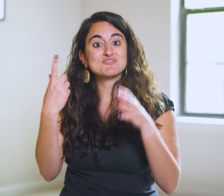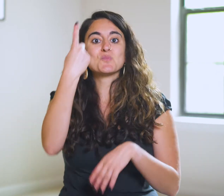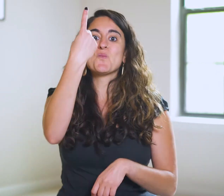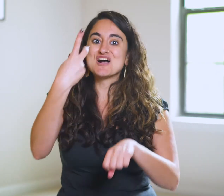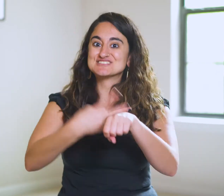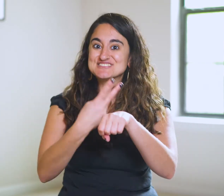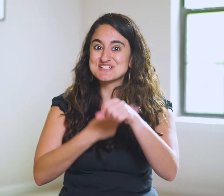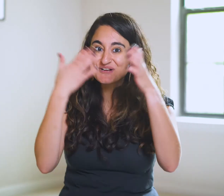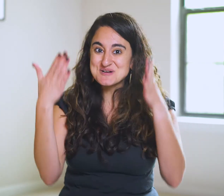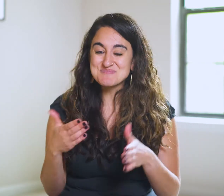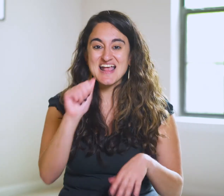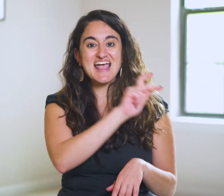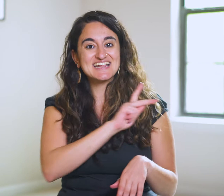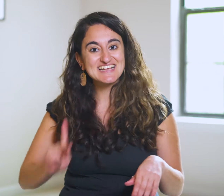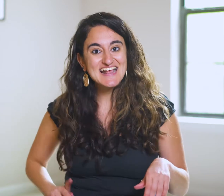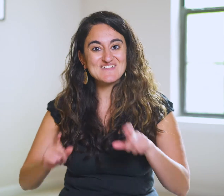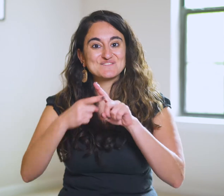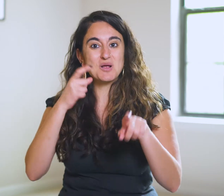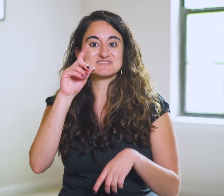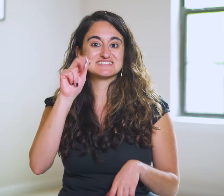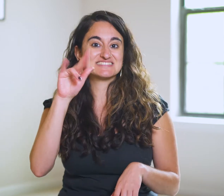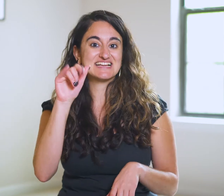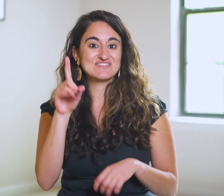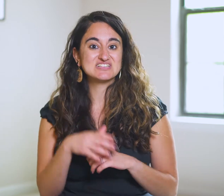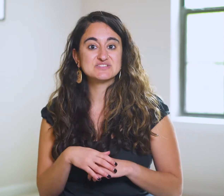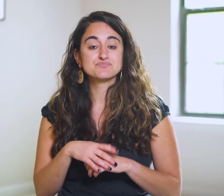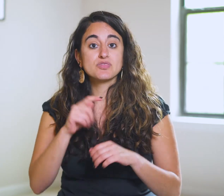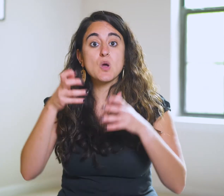and set one Shepherd over them—a king from the line of David.